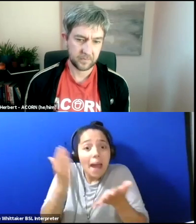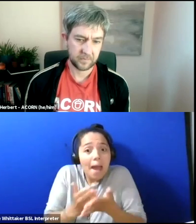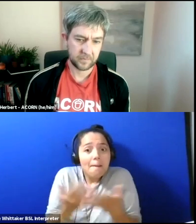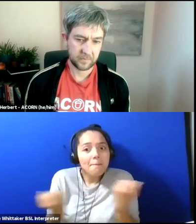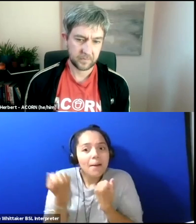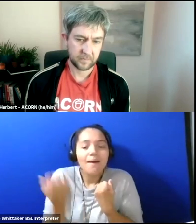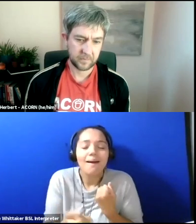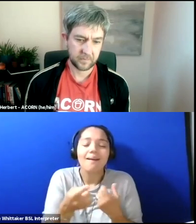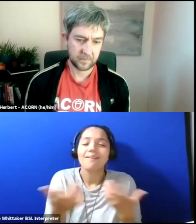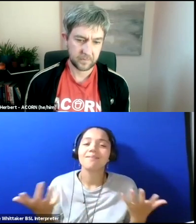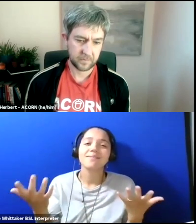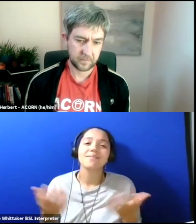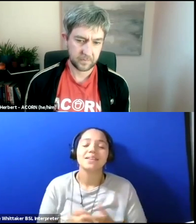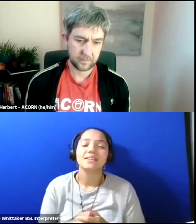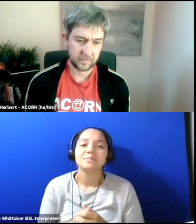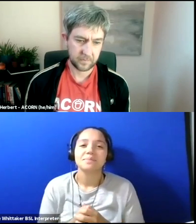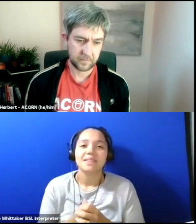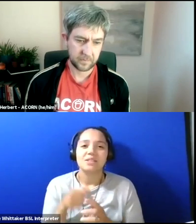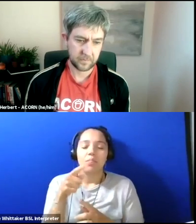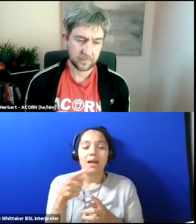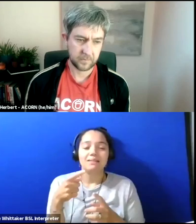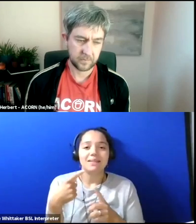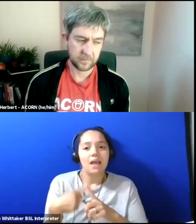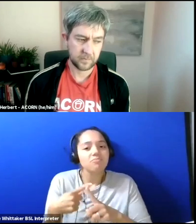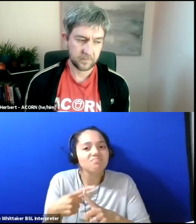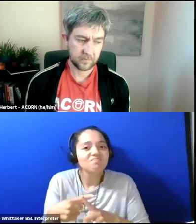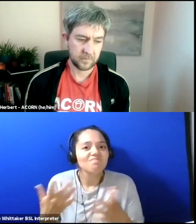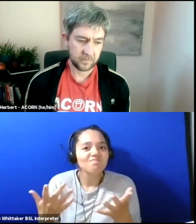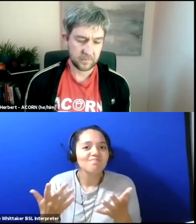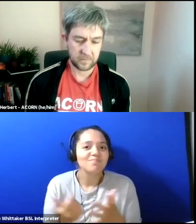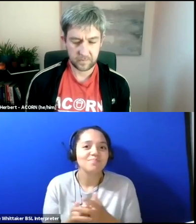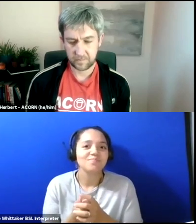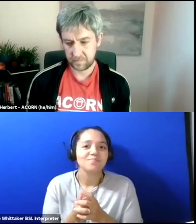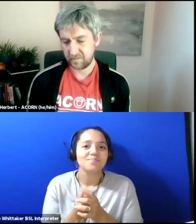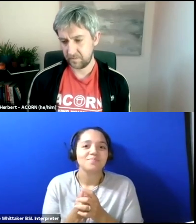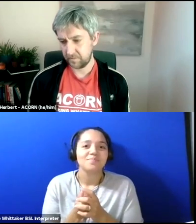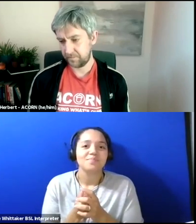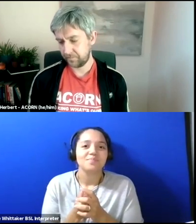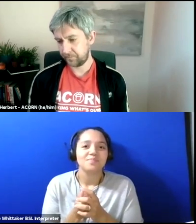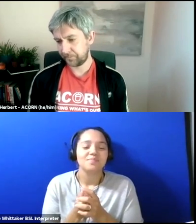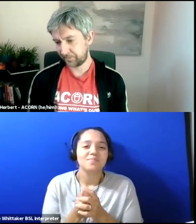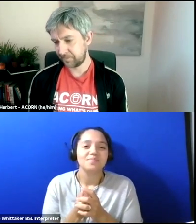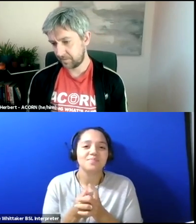And so that's, I guess that's a big pro, is that by being more member-led